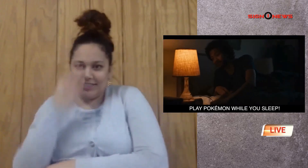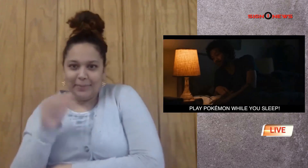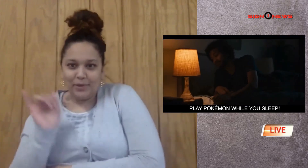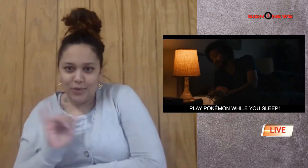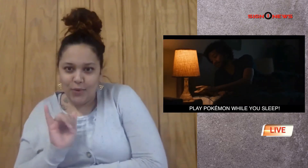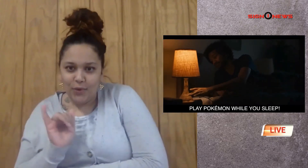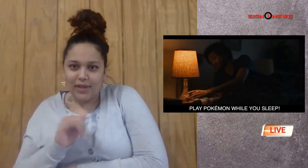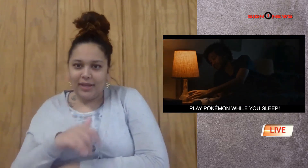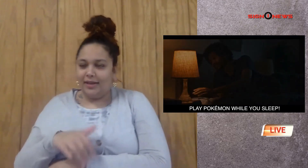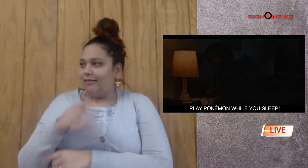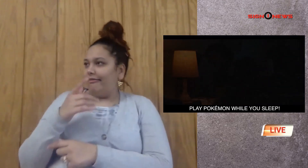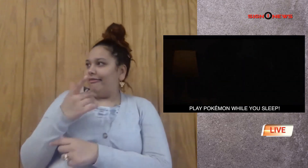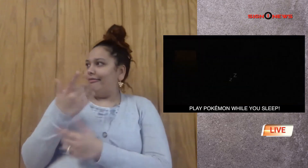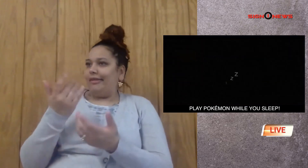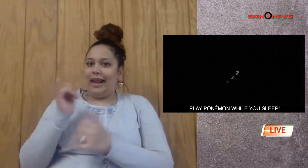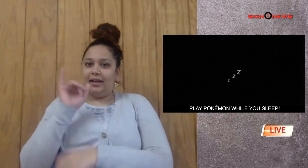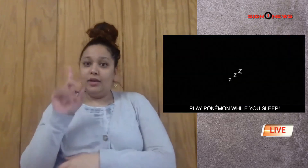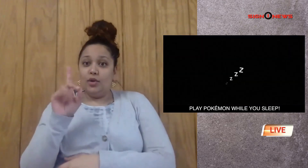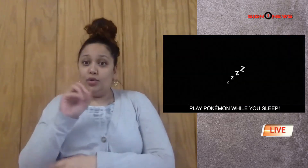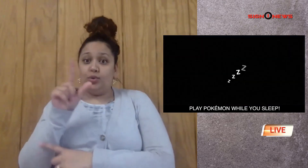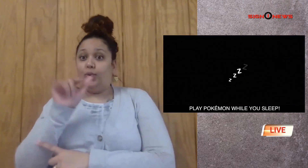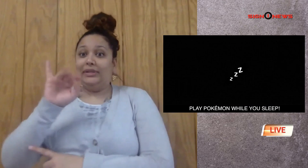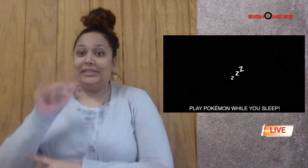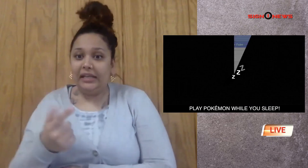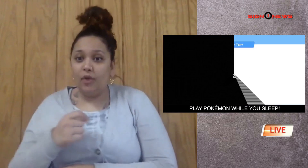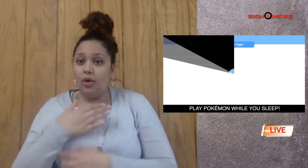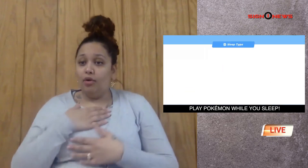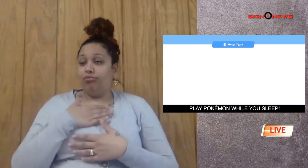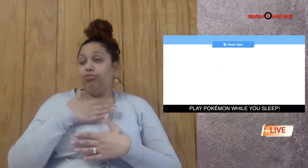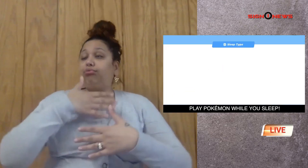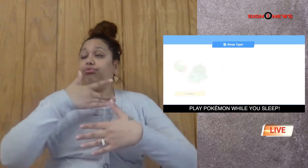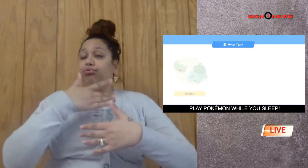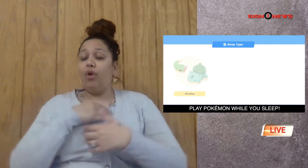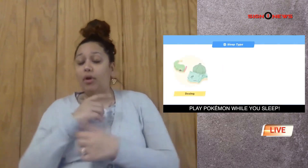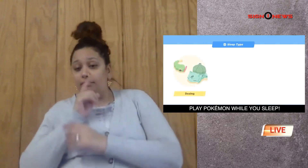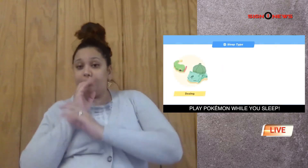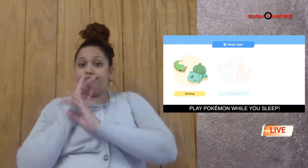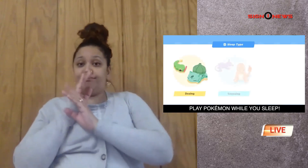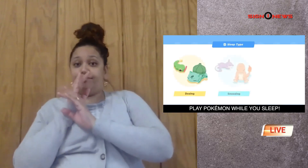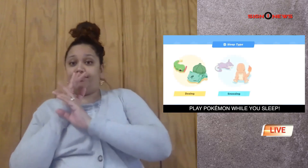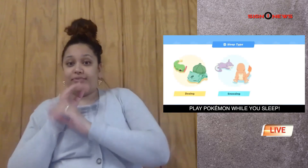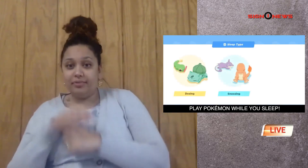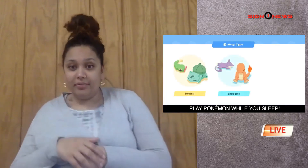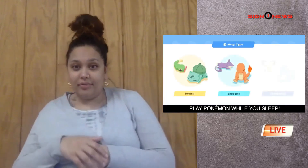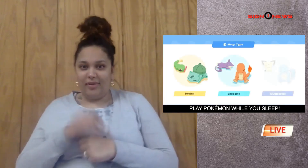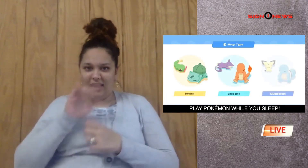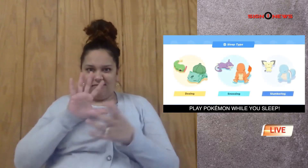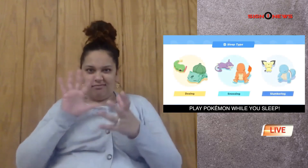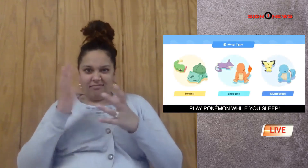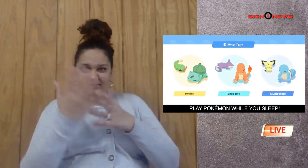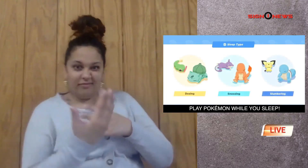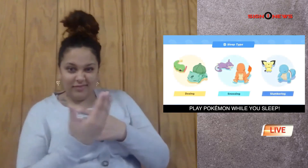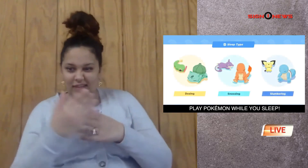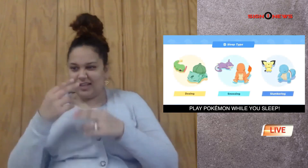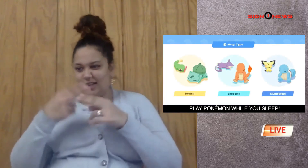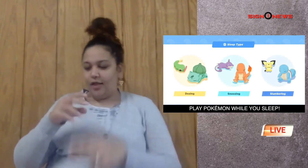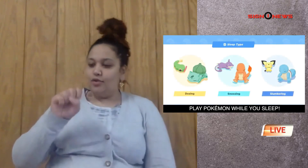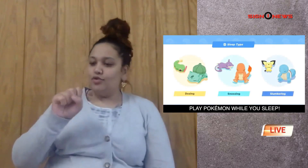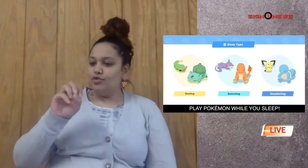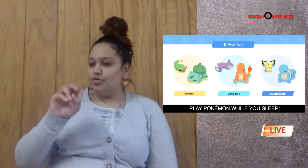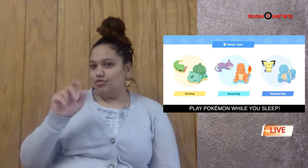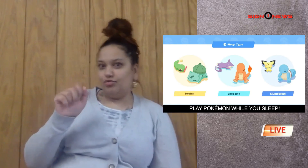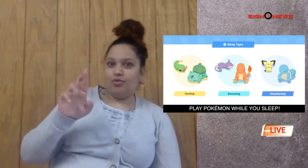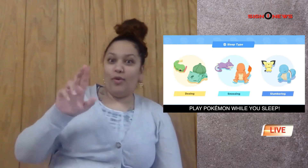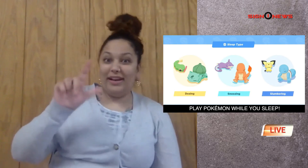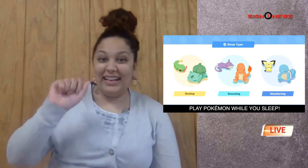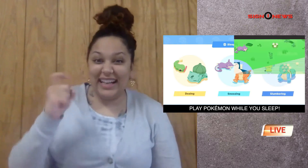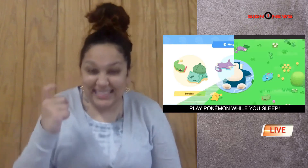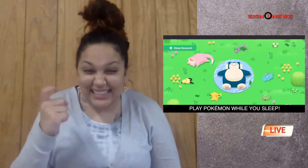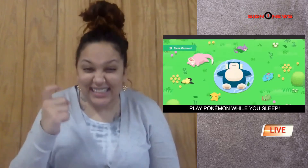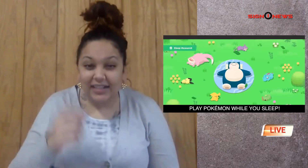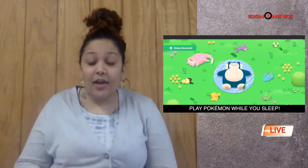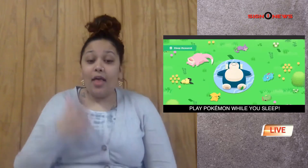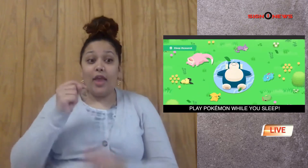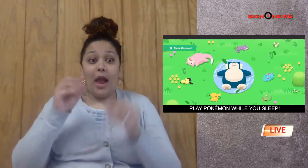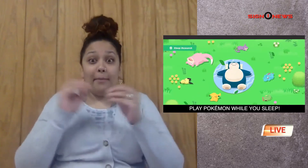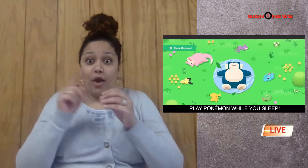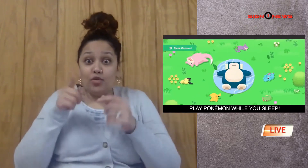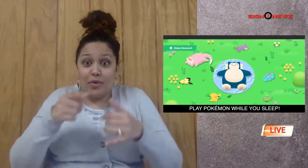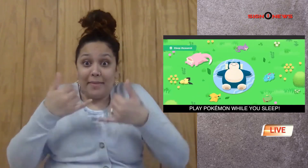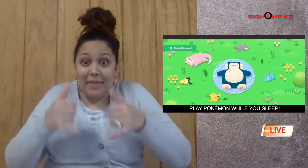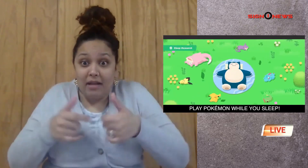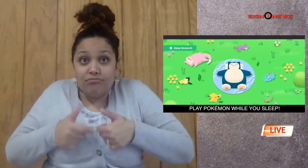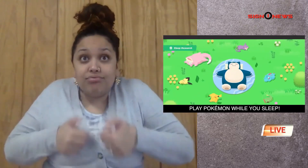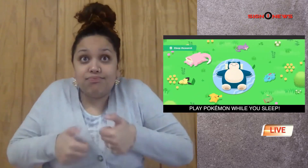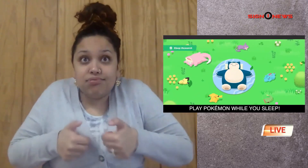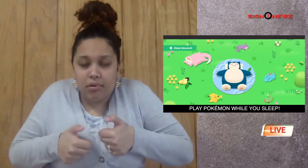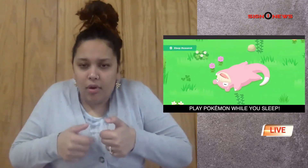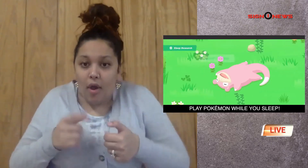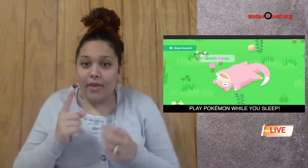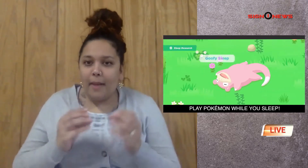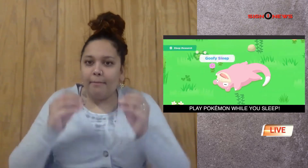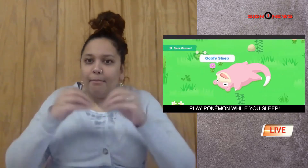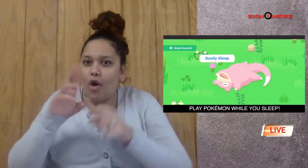and Pok mon that sleep the way you do dozing snoozing or slumbering gather around Snorlax